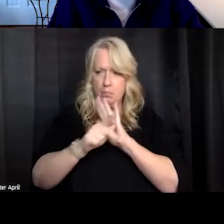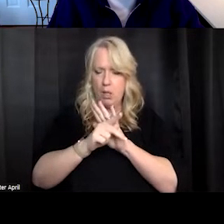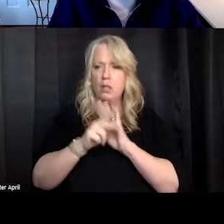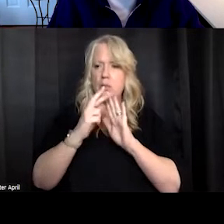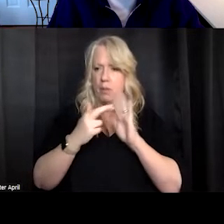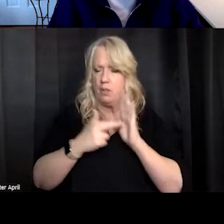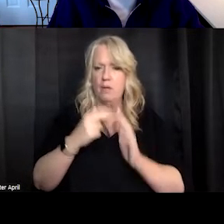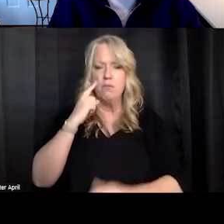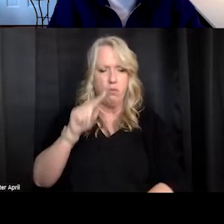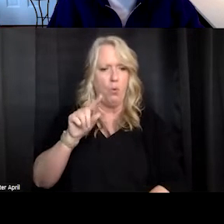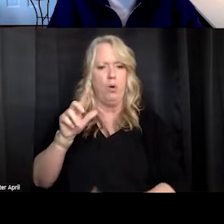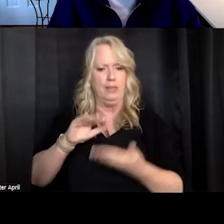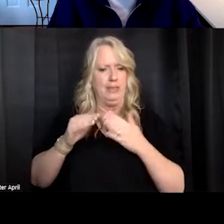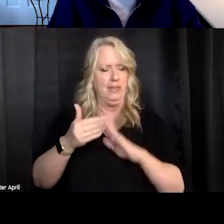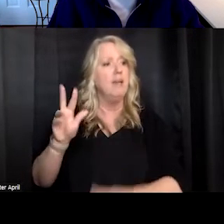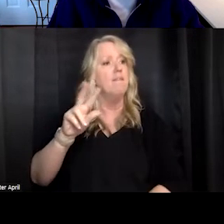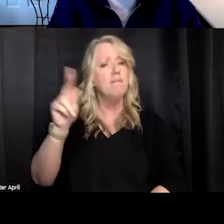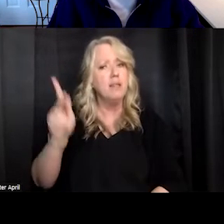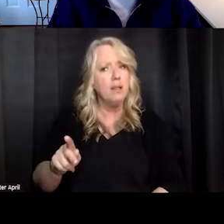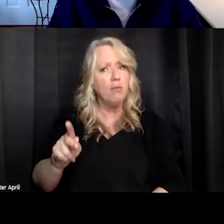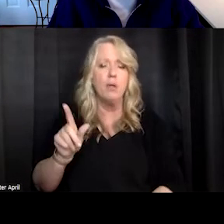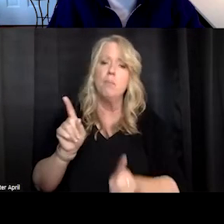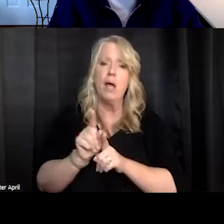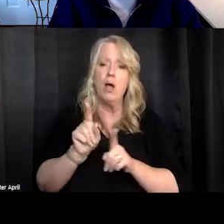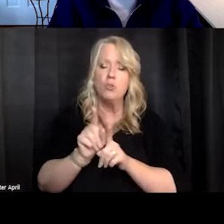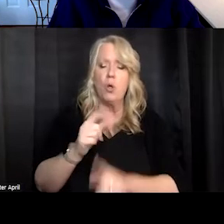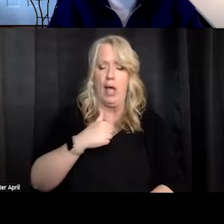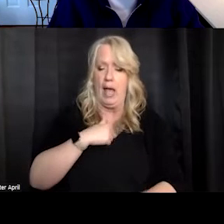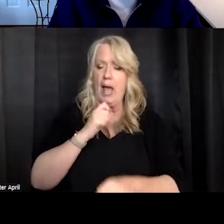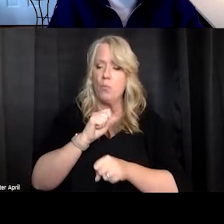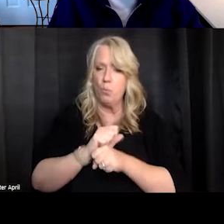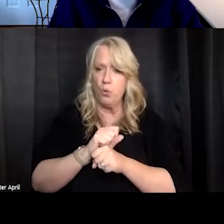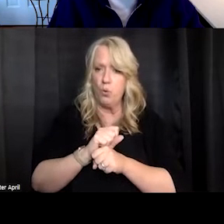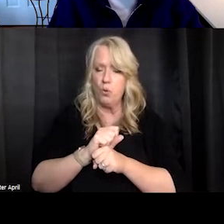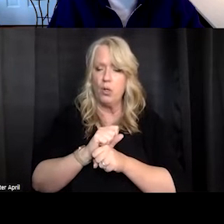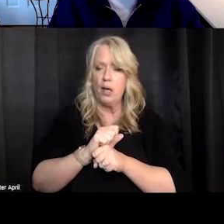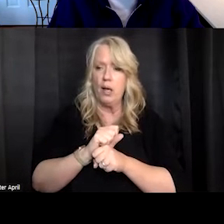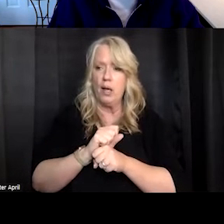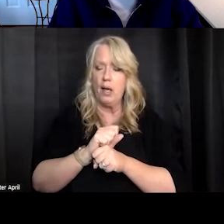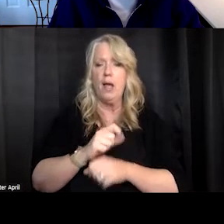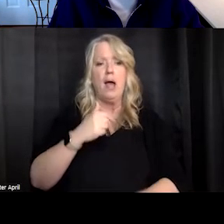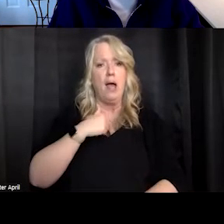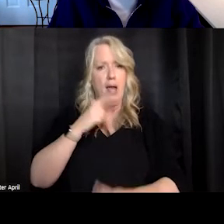, ADMINISTRATIVE LEADERSHIP POLICY ROLE. FOR THE CITY OF PHILADELPHIA. BUT, BUT ALSO, I WORK